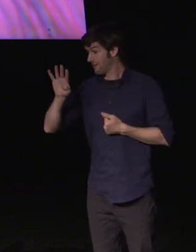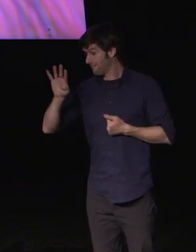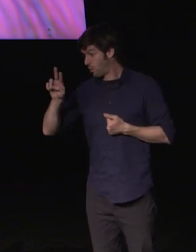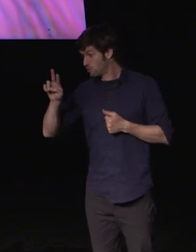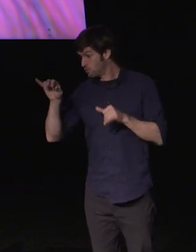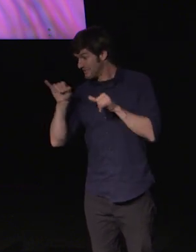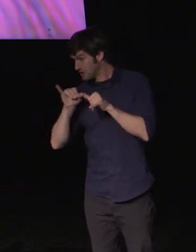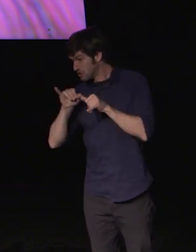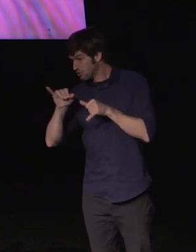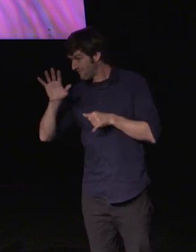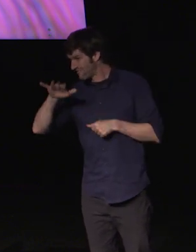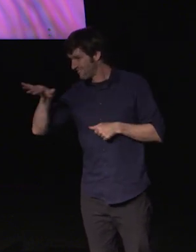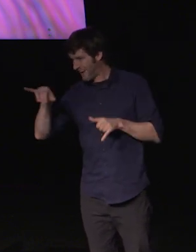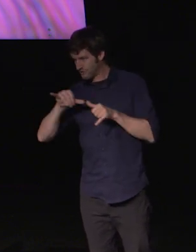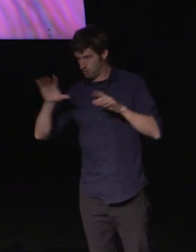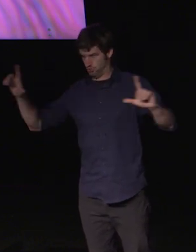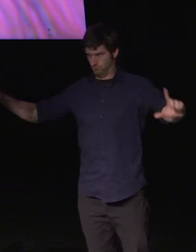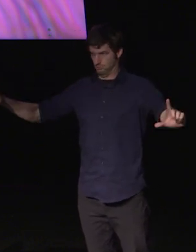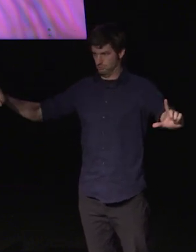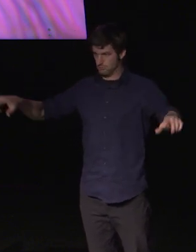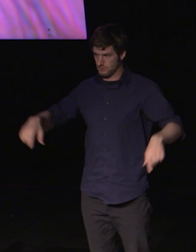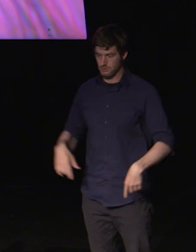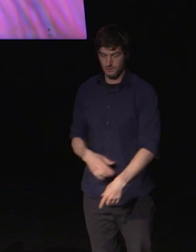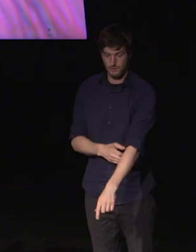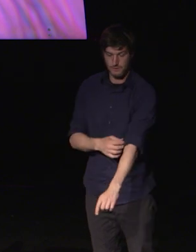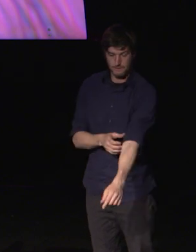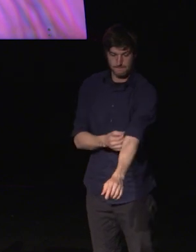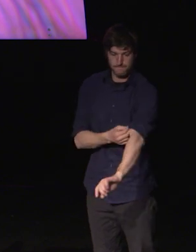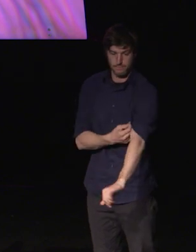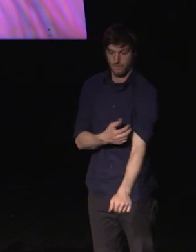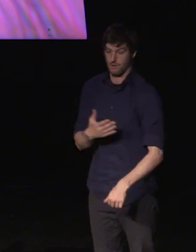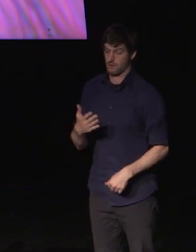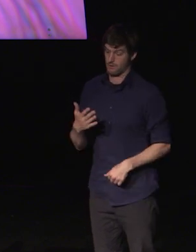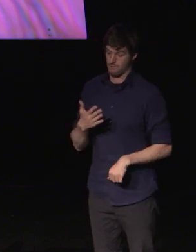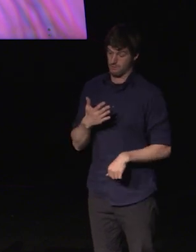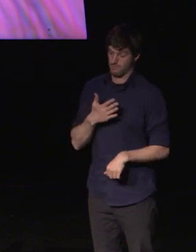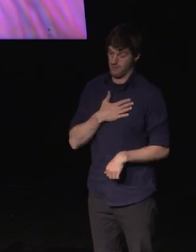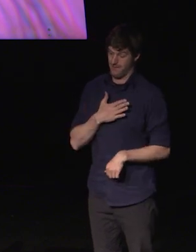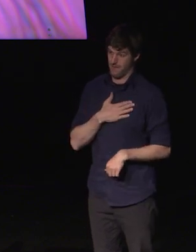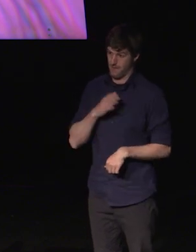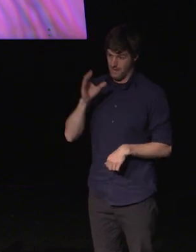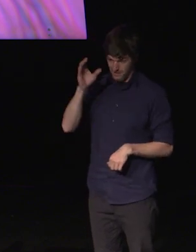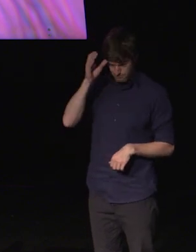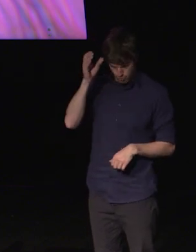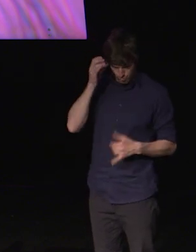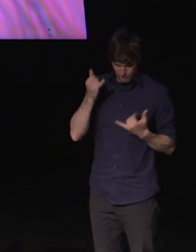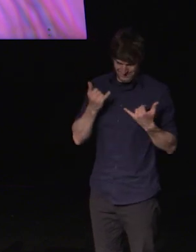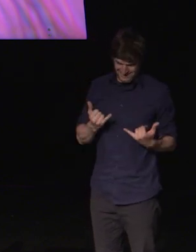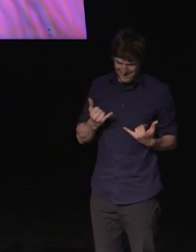or 55 inch TV. Actually to the point where my computer, that I'm using right now, is a 42 inch TV